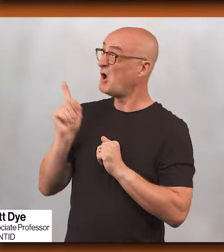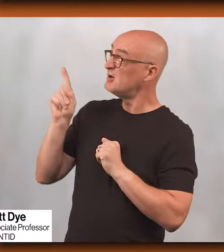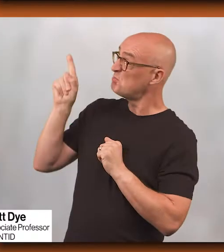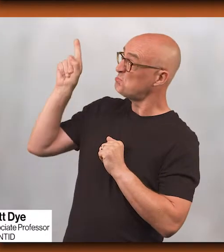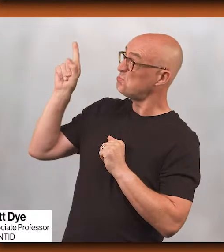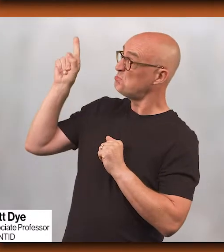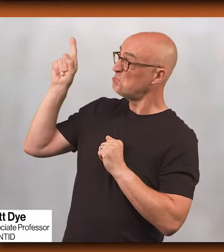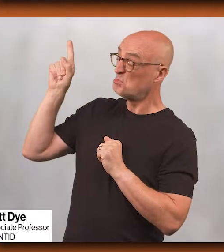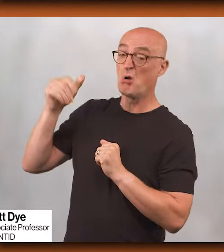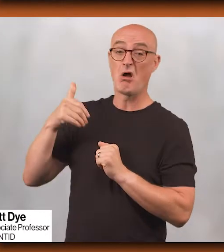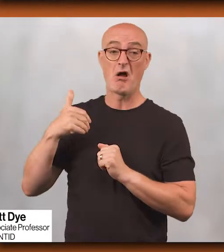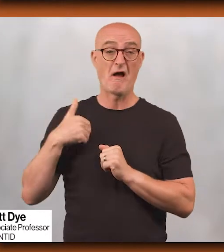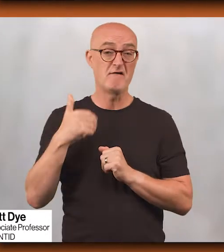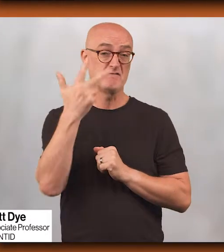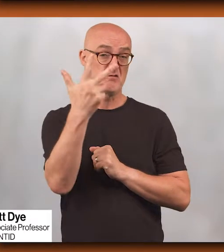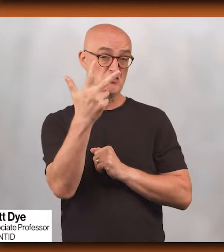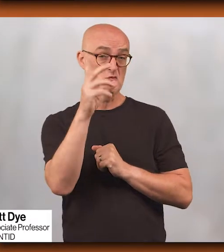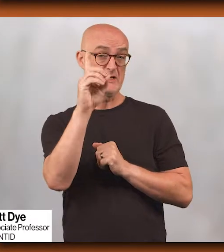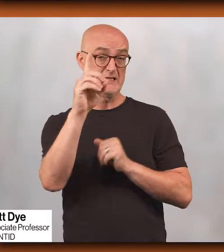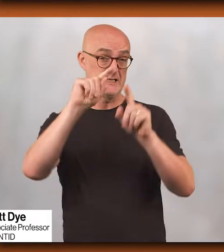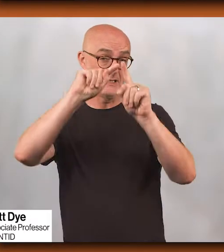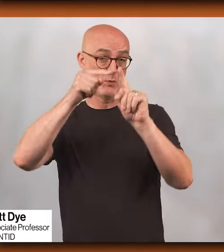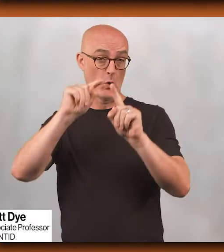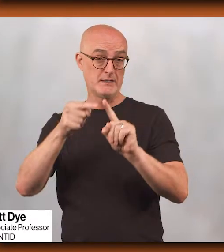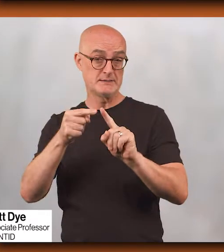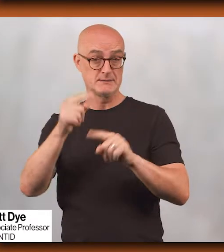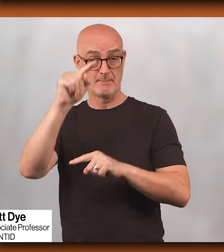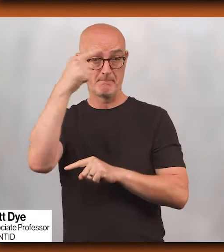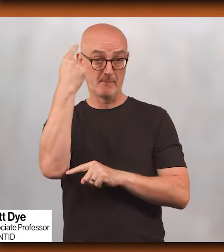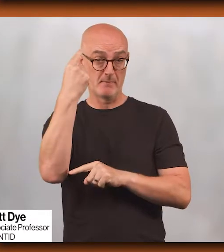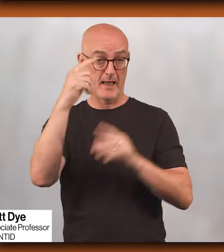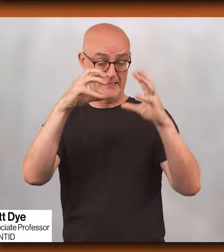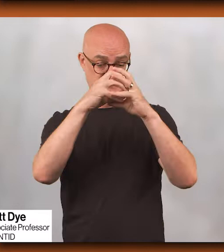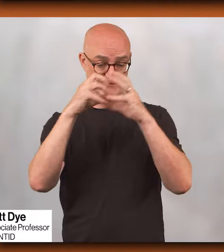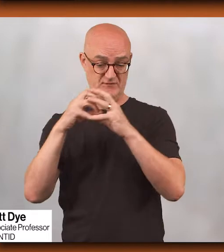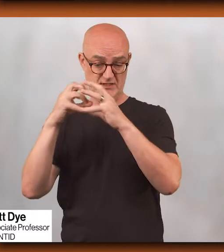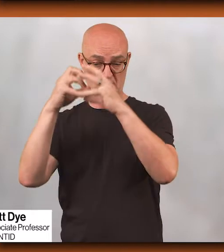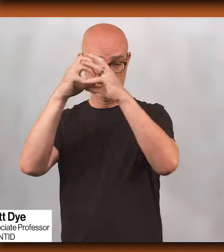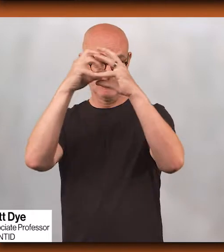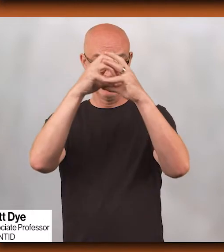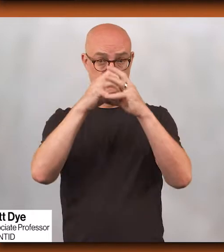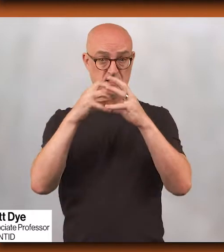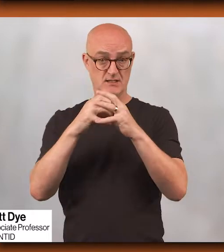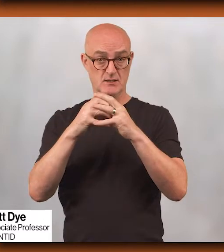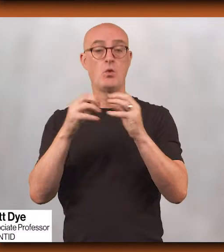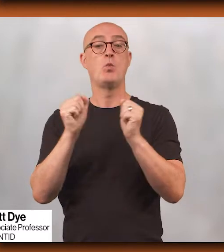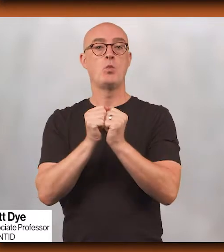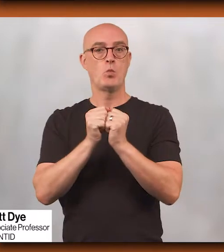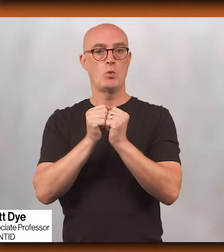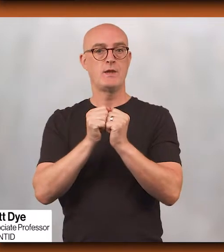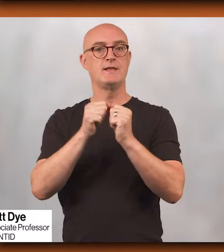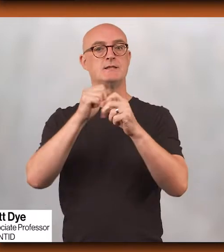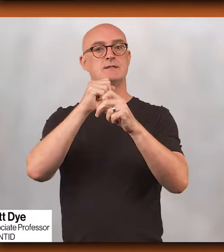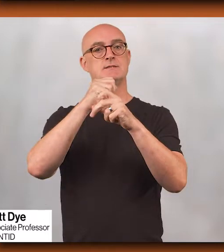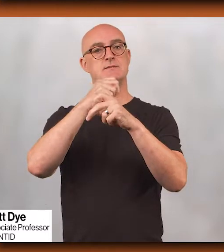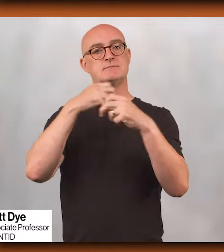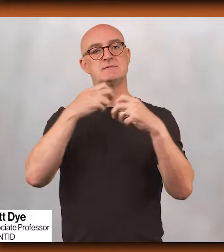On the top right, we have the raw 3D points from the video shown as black spheres,